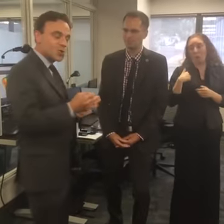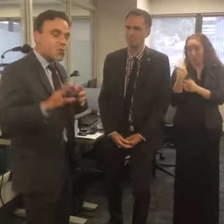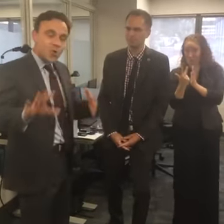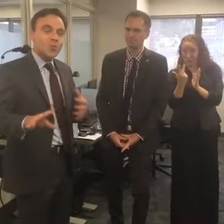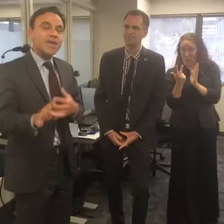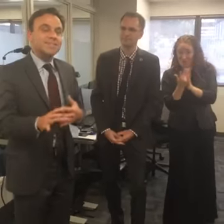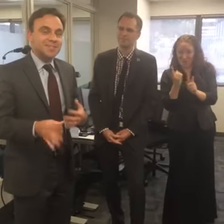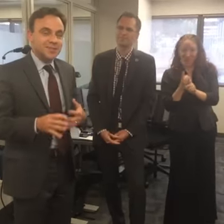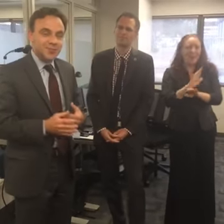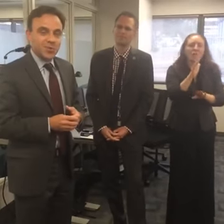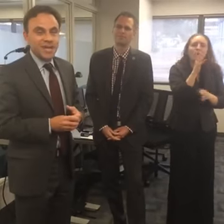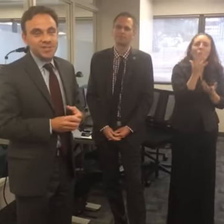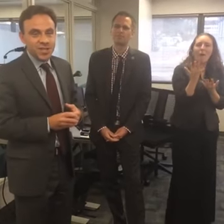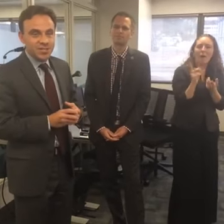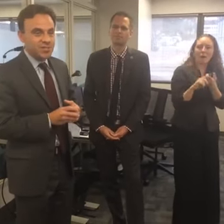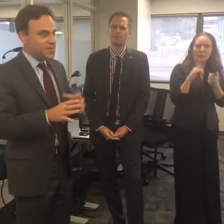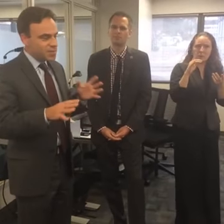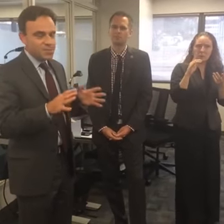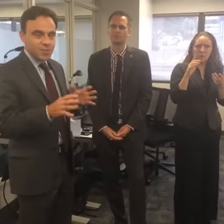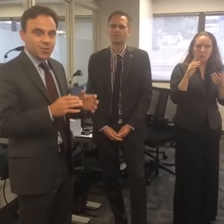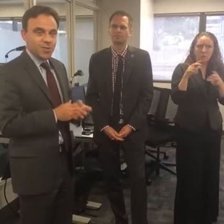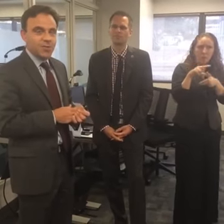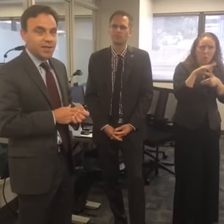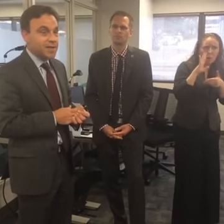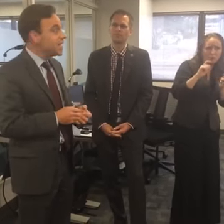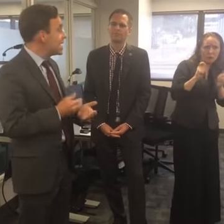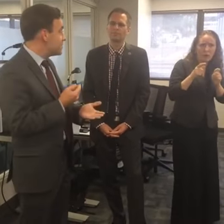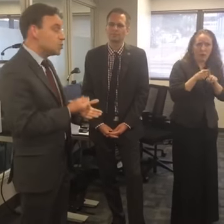so don't wait to see if the forecast changes, and you think maybe it'll be okay, if you